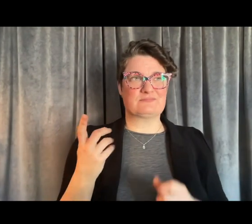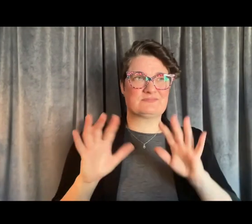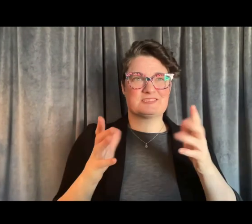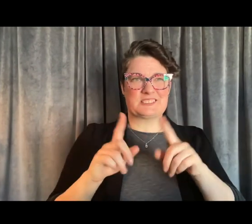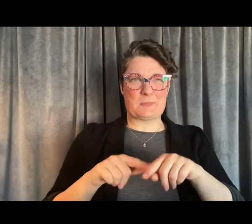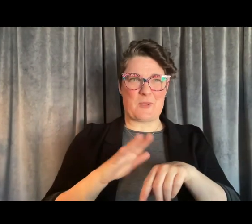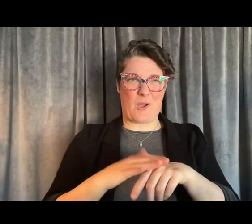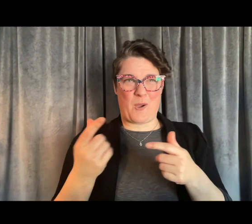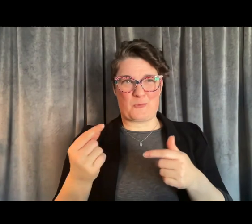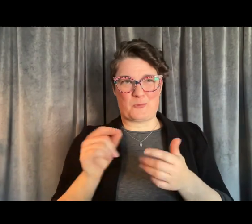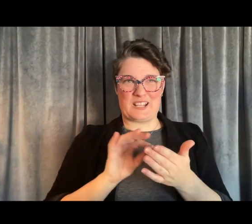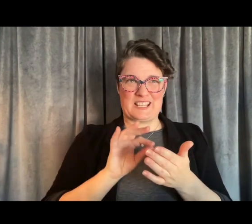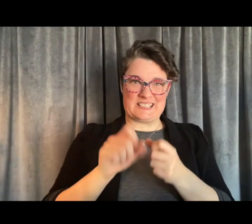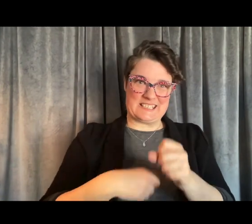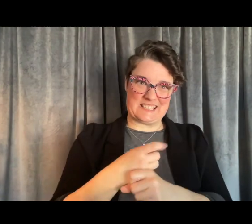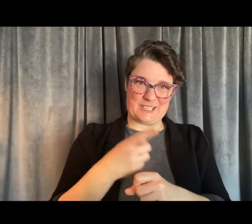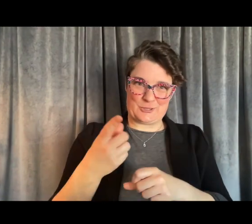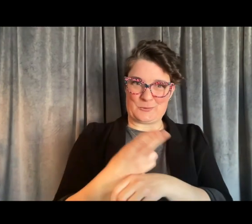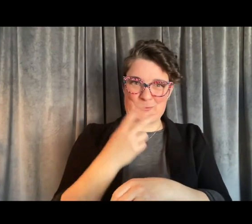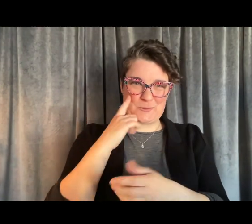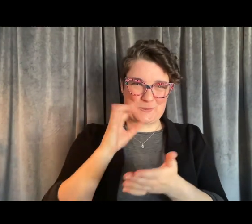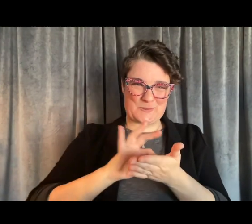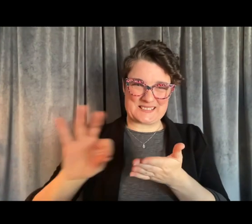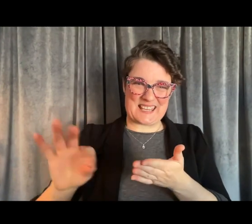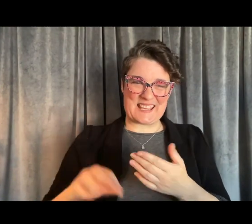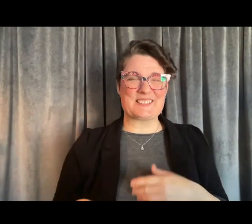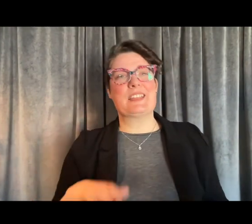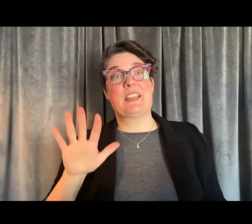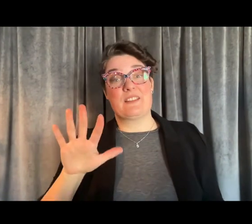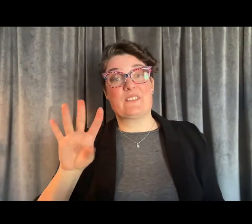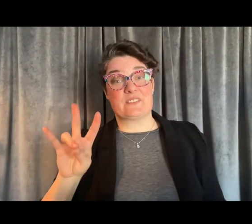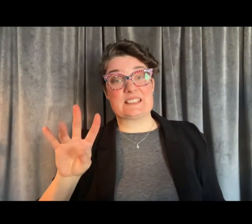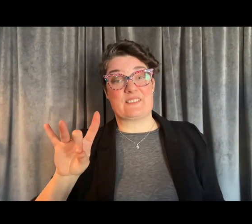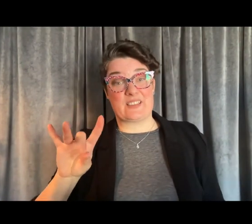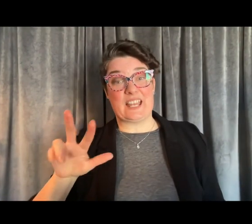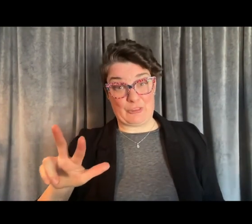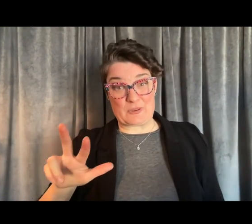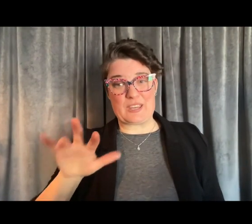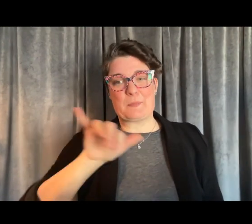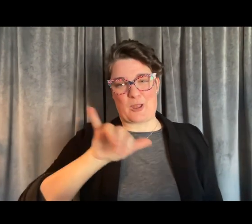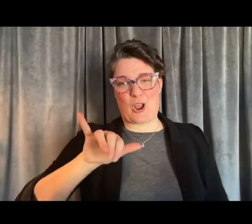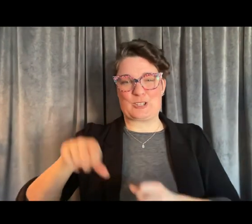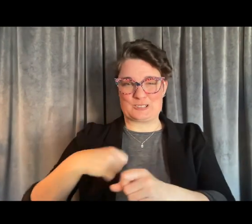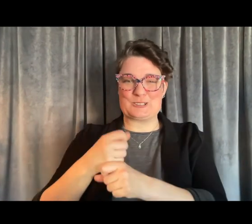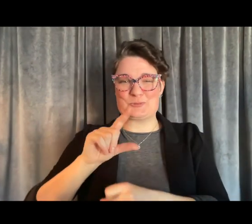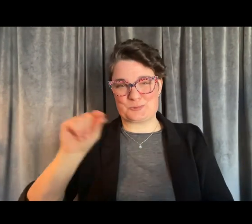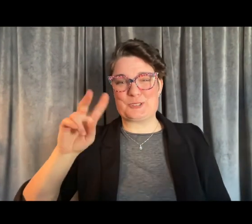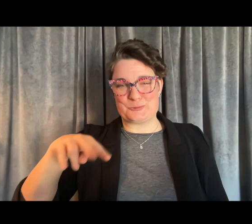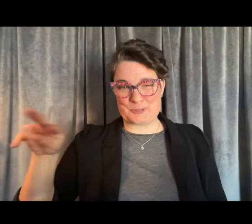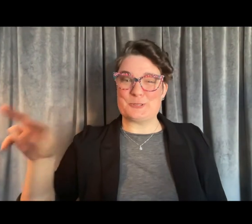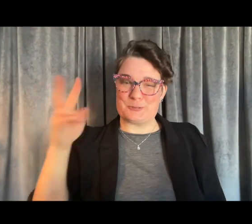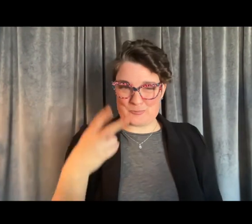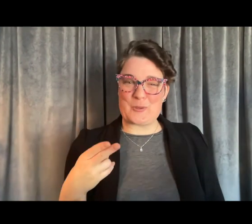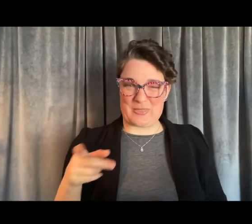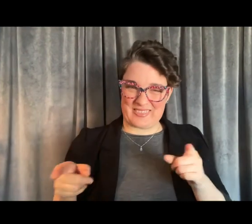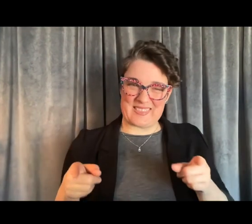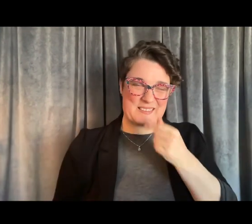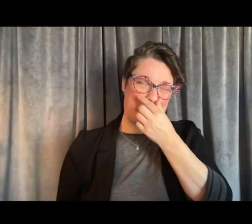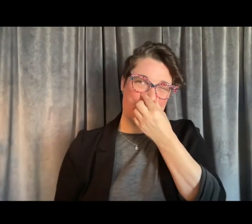or last year, depending on what year you're in. Nomy: In 5783, but also in 2022. / Rebekah: Yes.